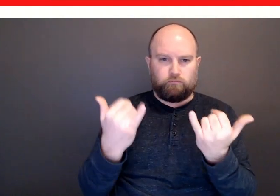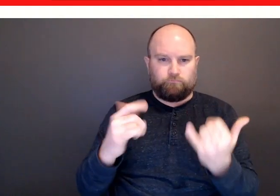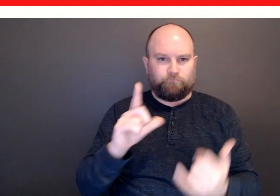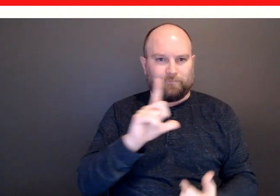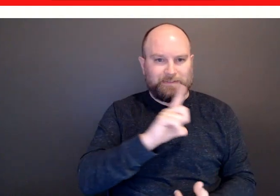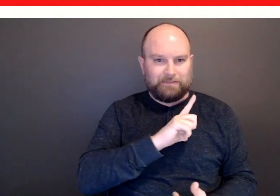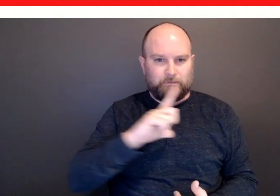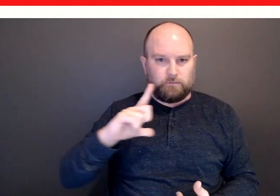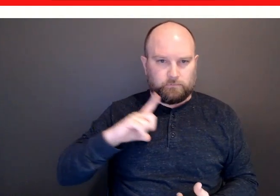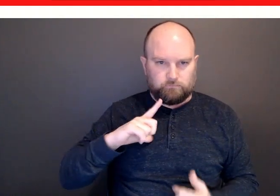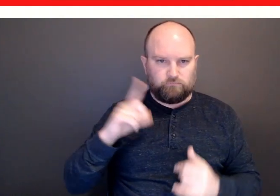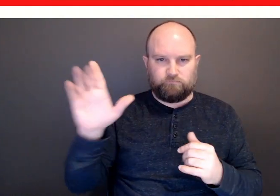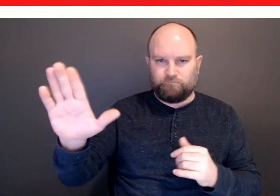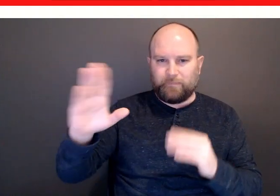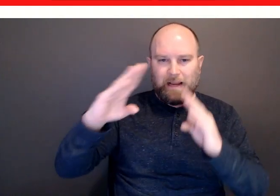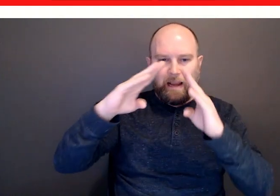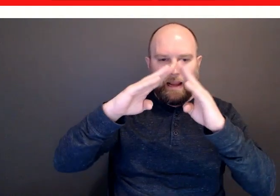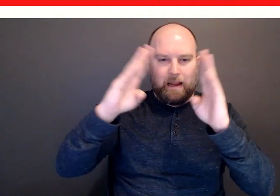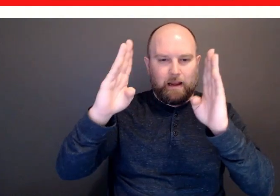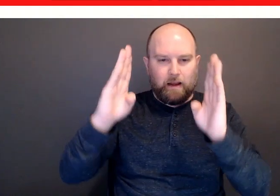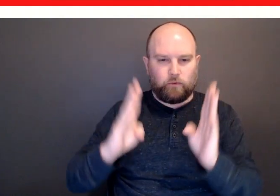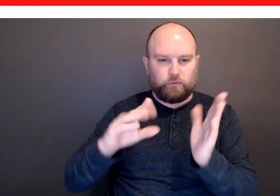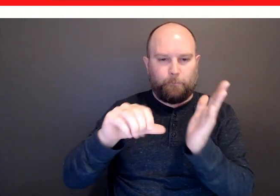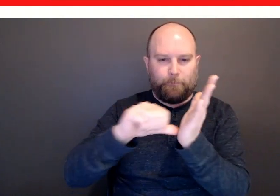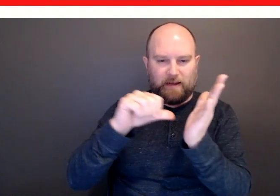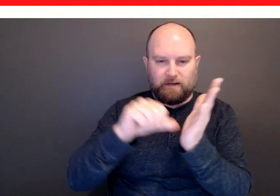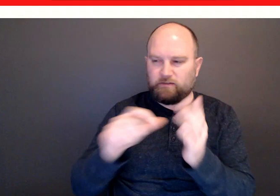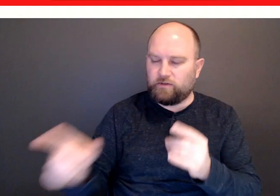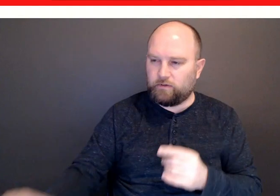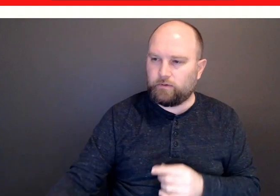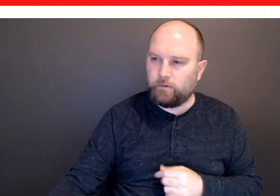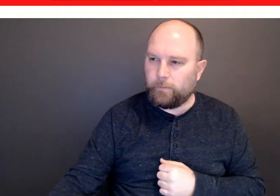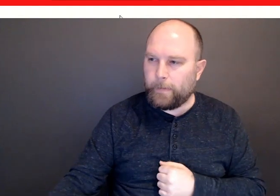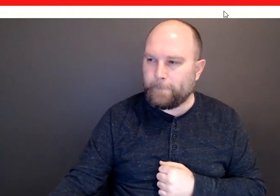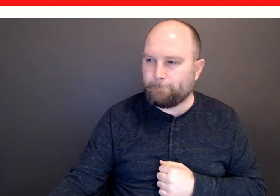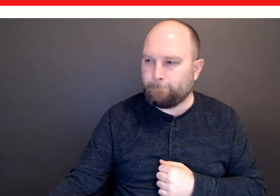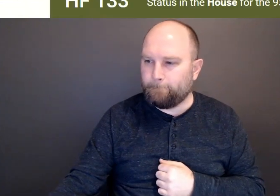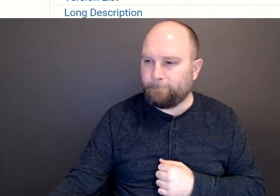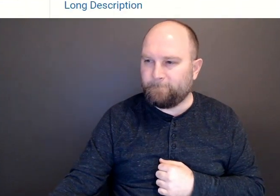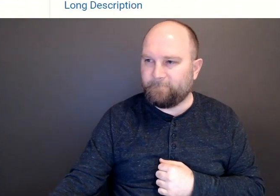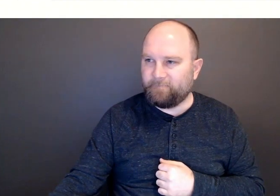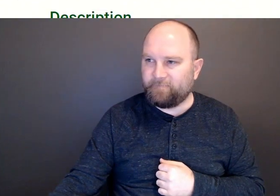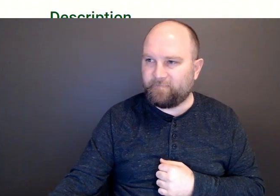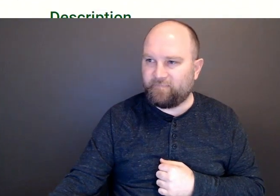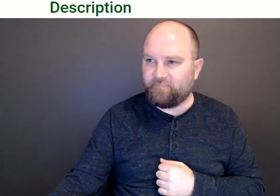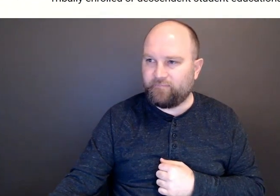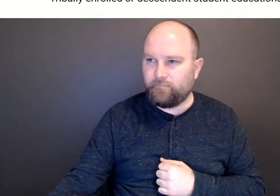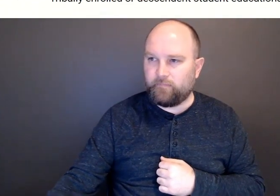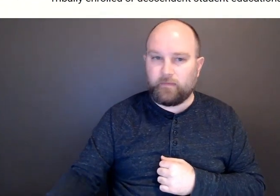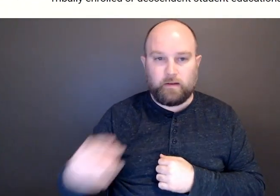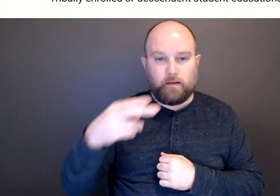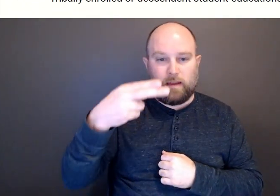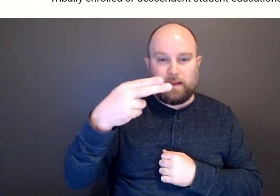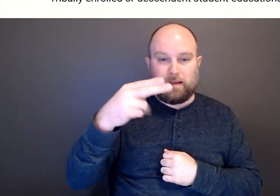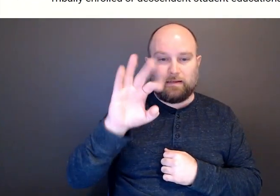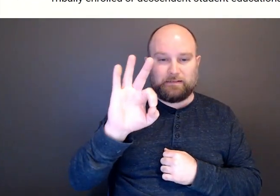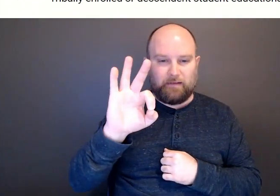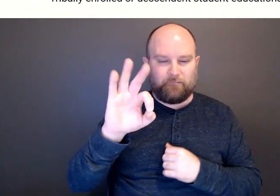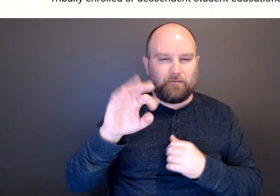etc and so I want to show you today the current legislation in the house looking at the house page